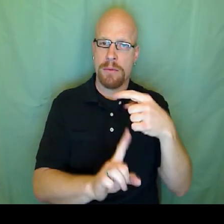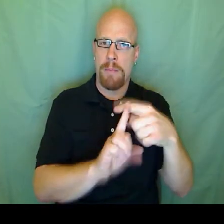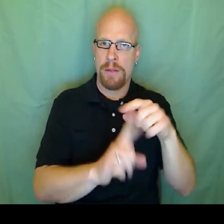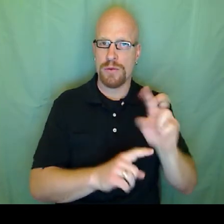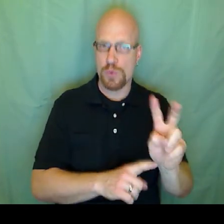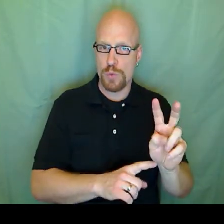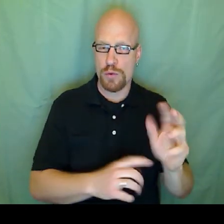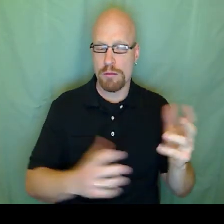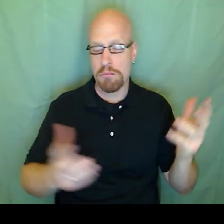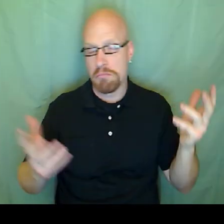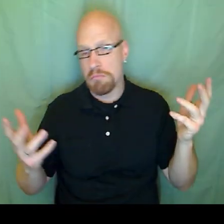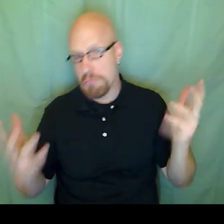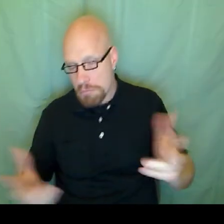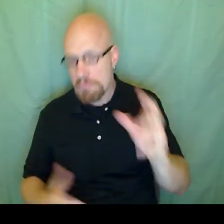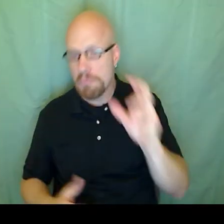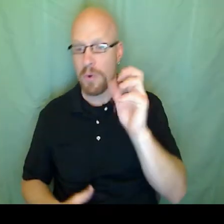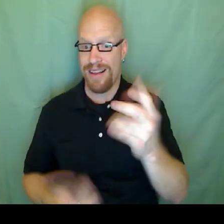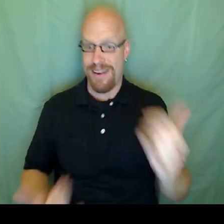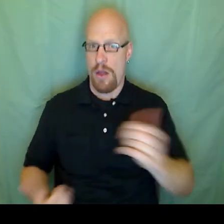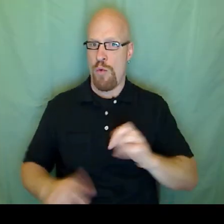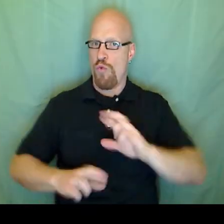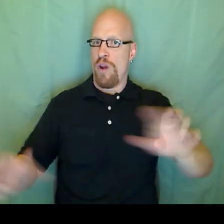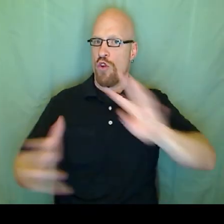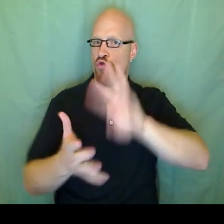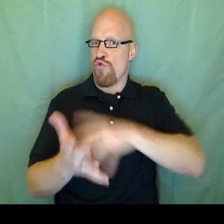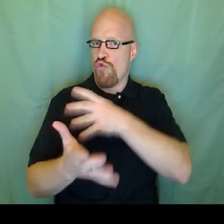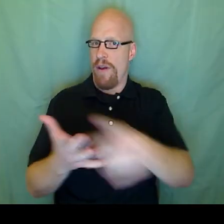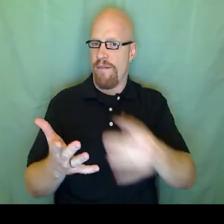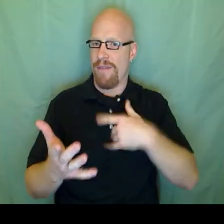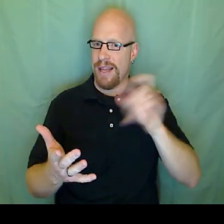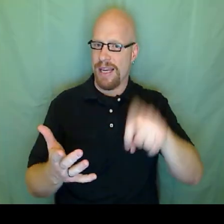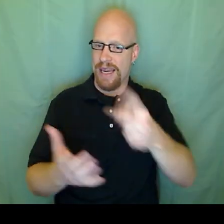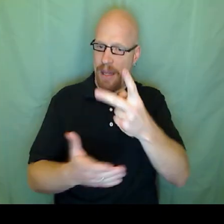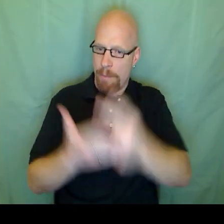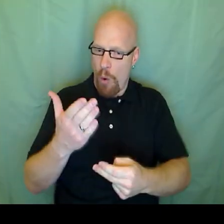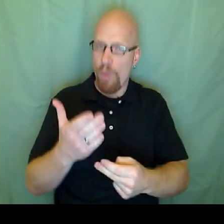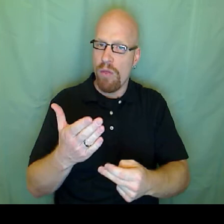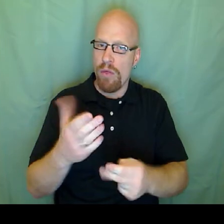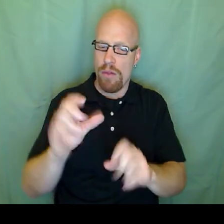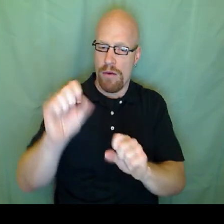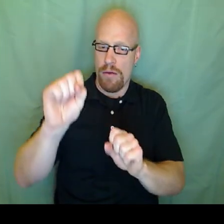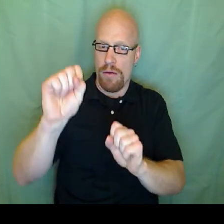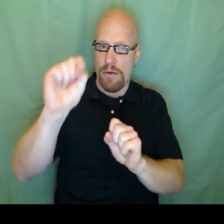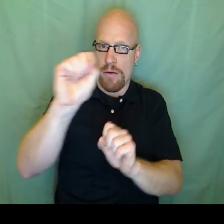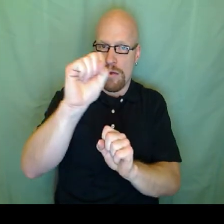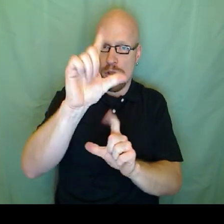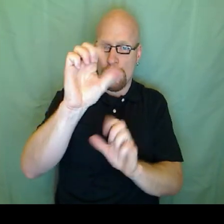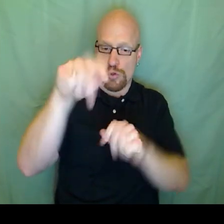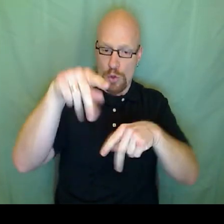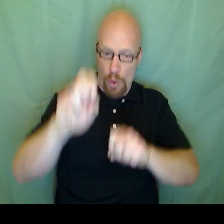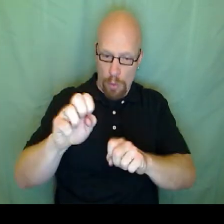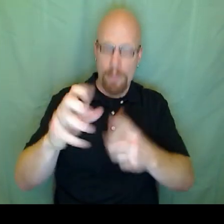So we have four we have Y equals negative four. X plus two. And Y equals two X minus four.